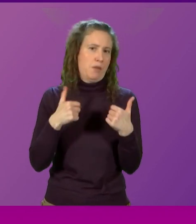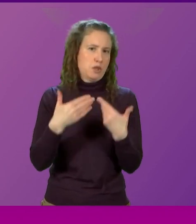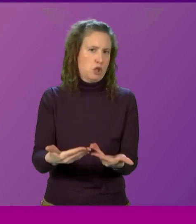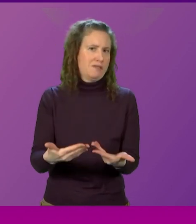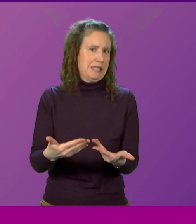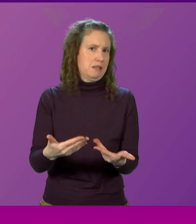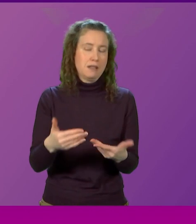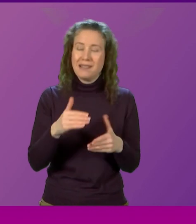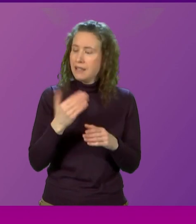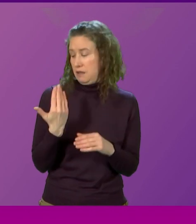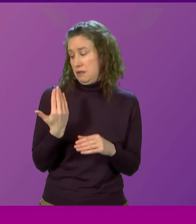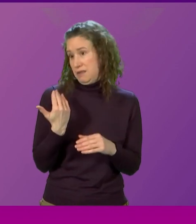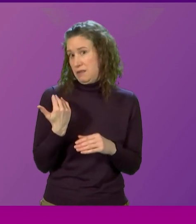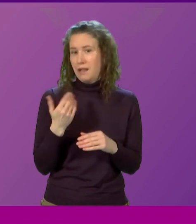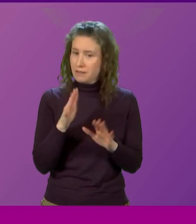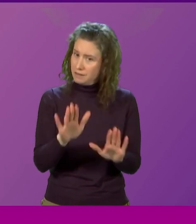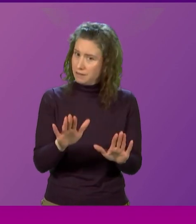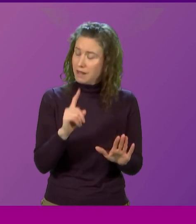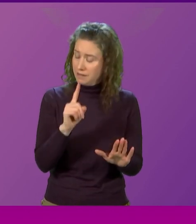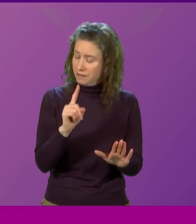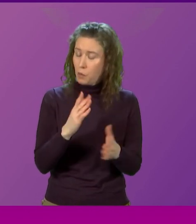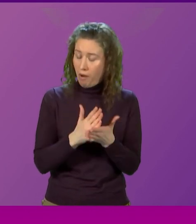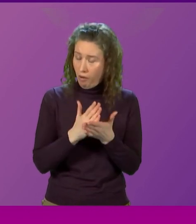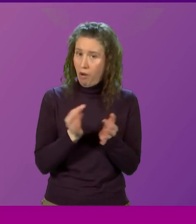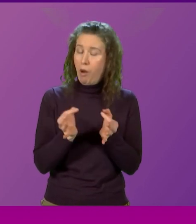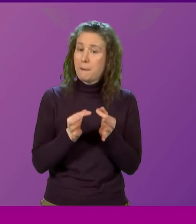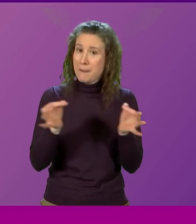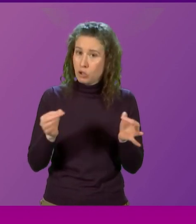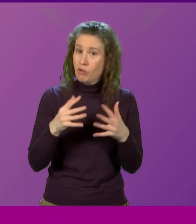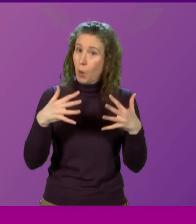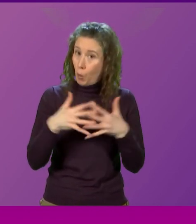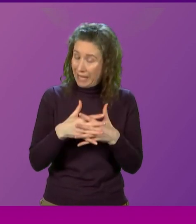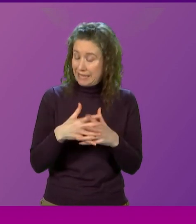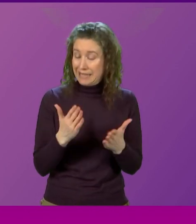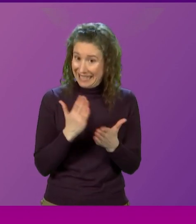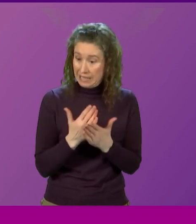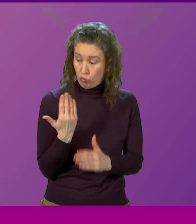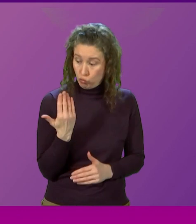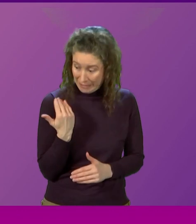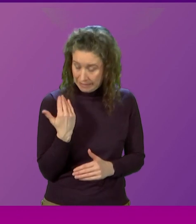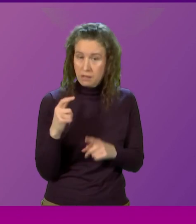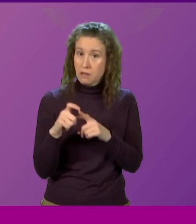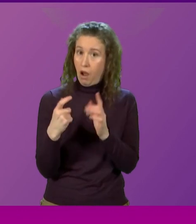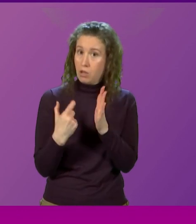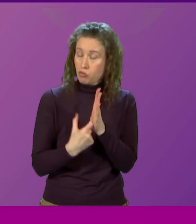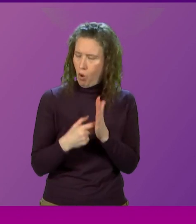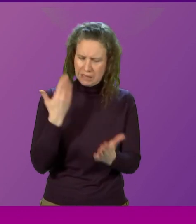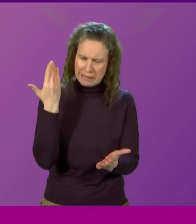It is not that long ago—here, we are measuring in weeks—that Douglas Ross was demanding